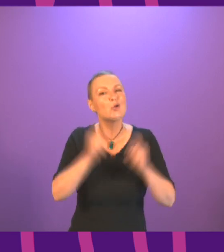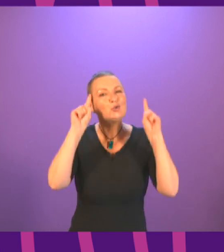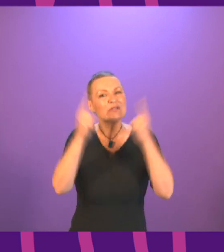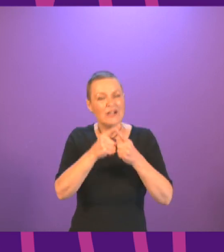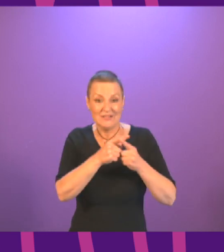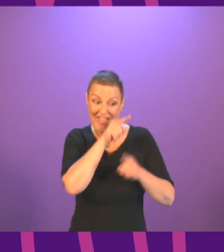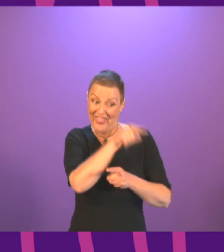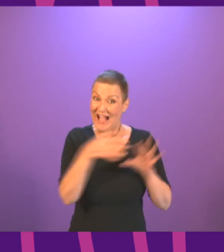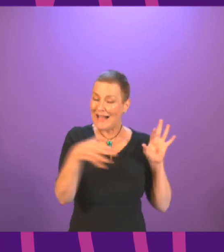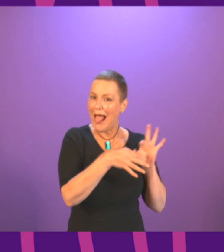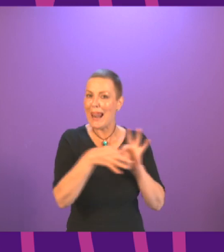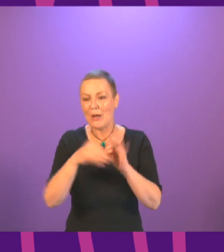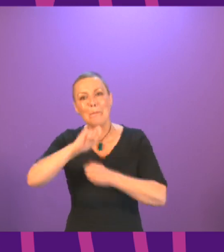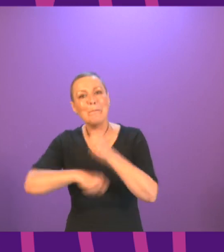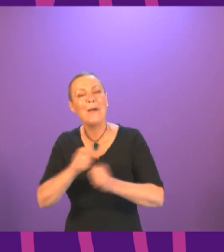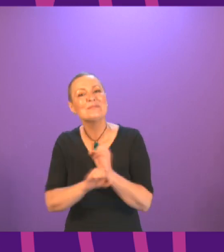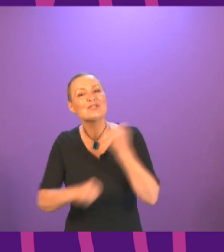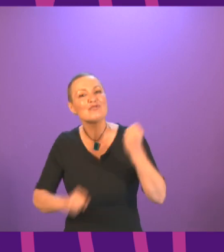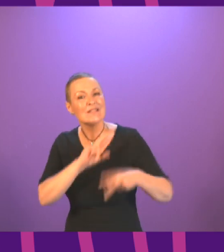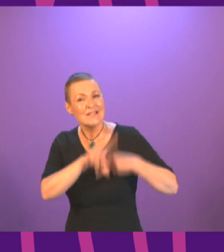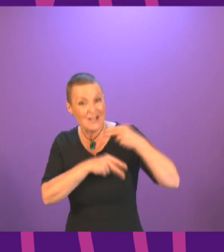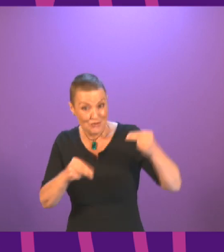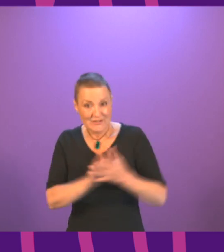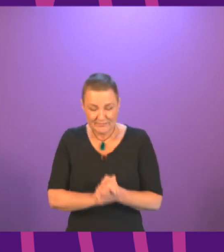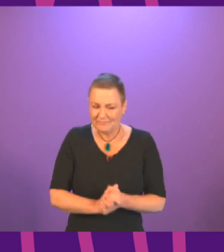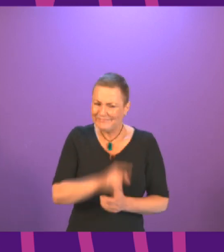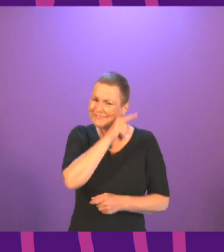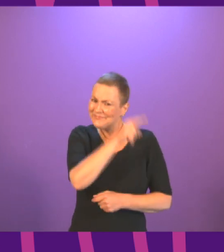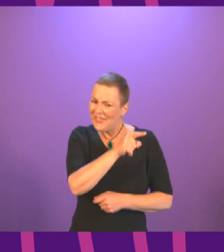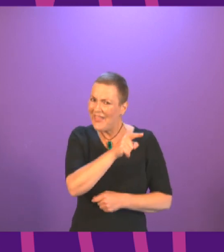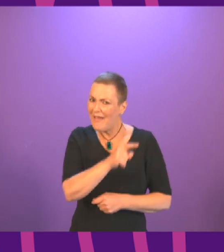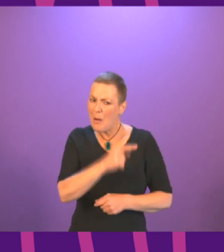working towards a nursing degree. A large component of their overall grade is gained